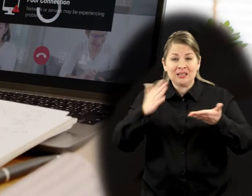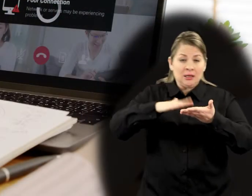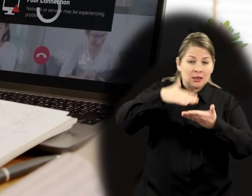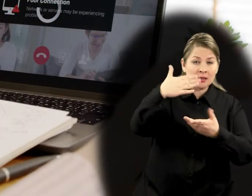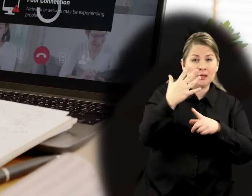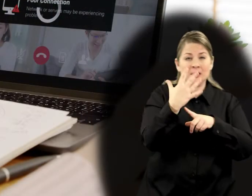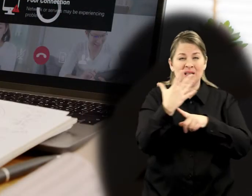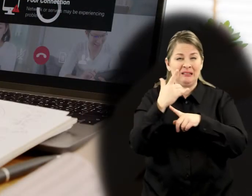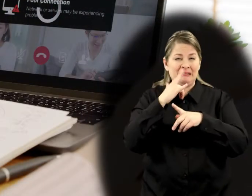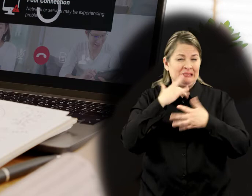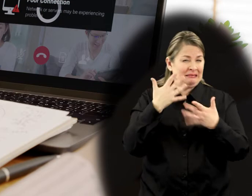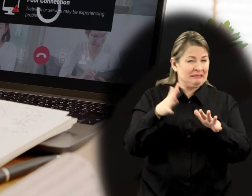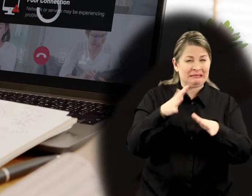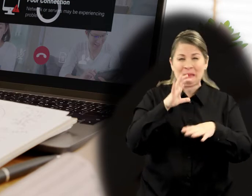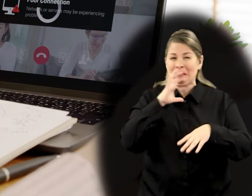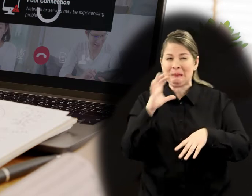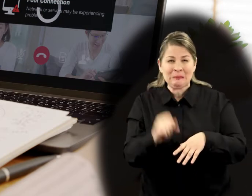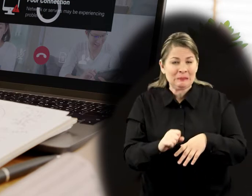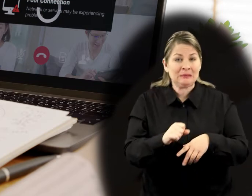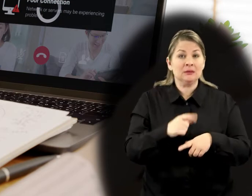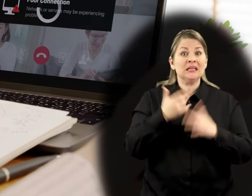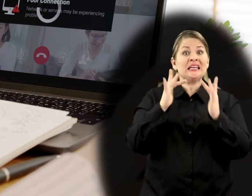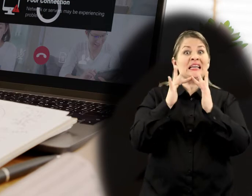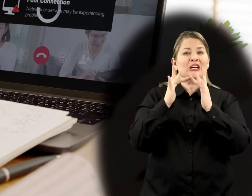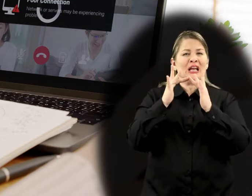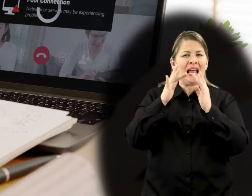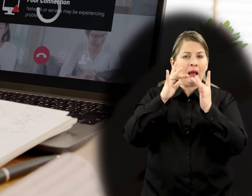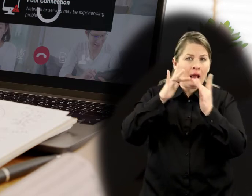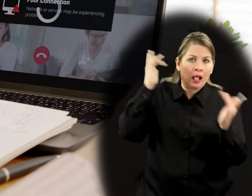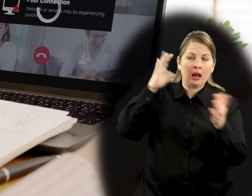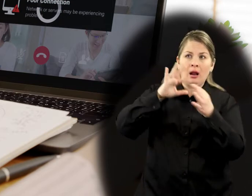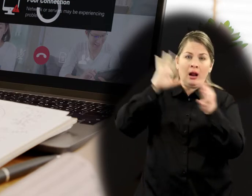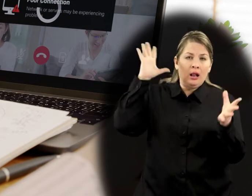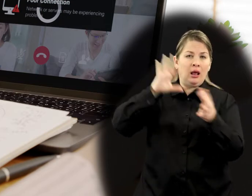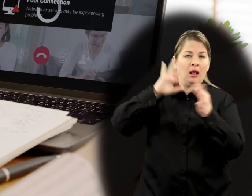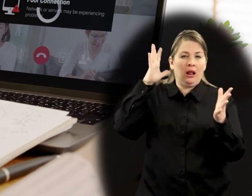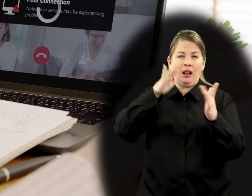Finally, VRI should not be used if either the equipment is inadequate